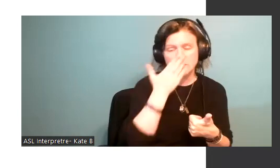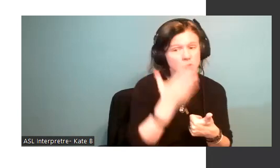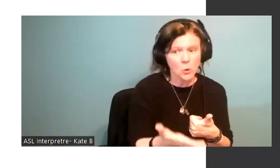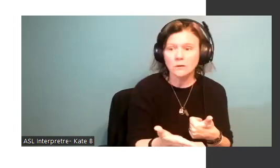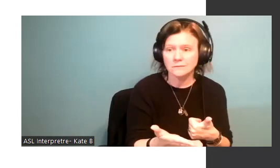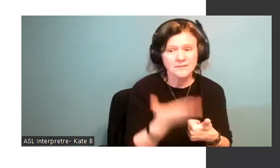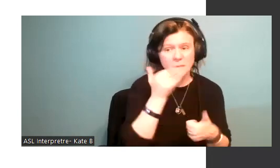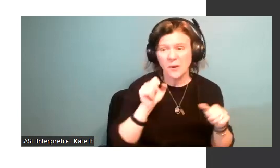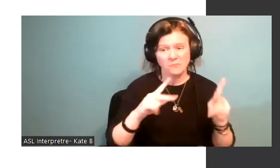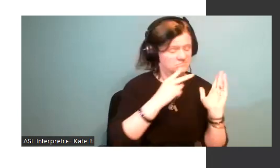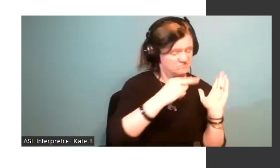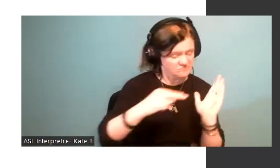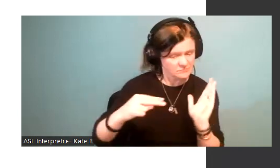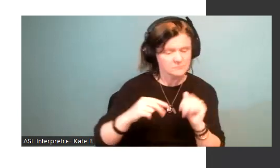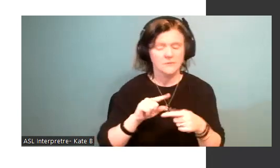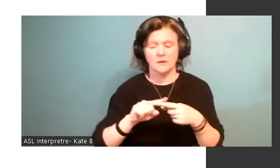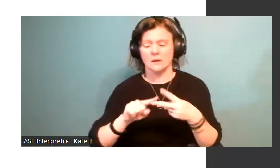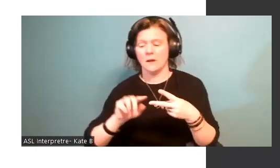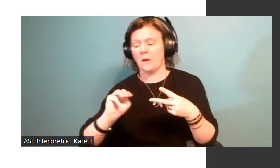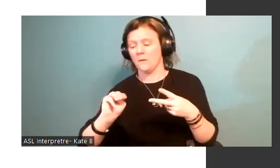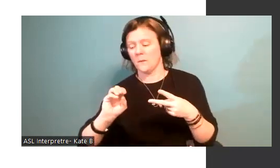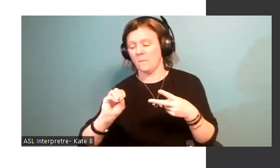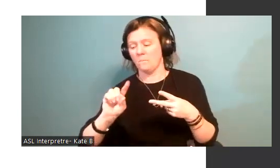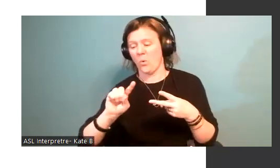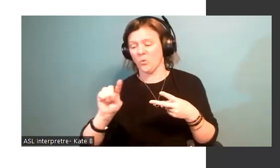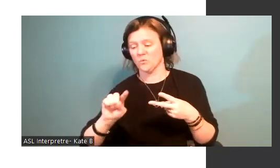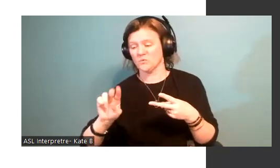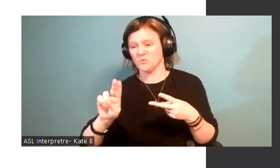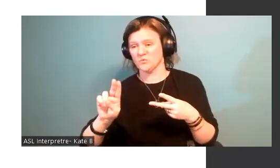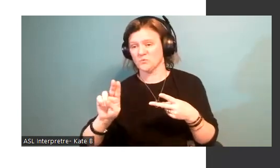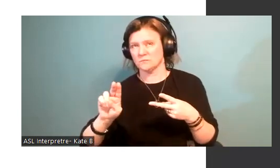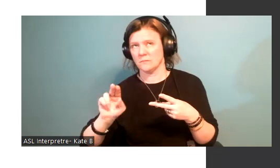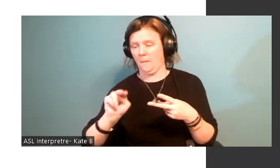make you aware, if you're going to dive into this, do your research. The authoring guides practices